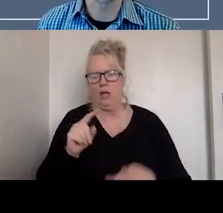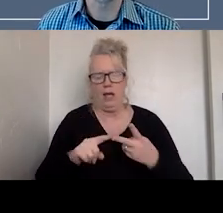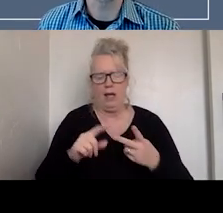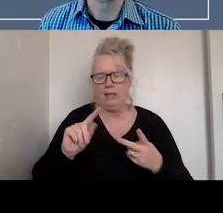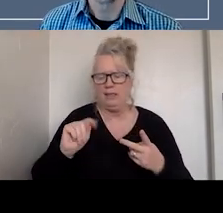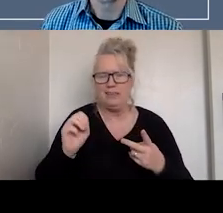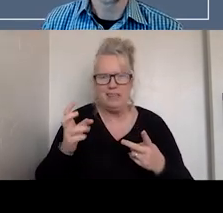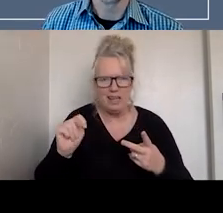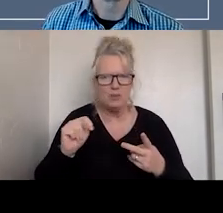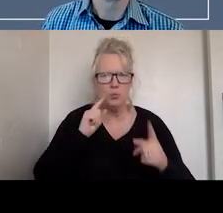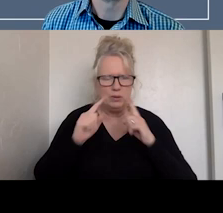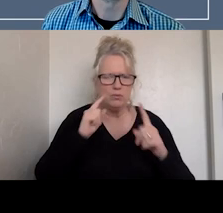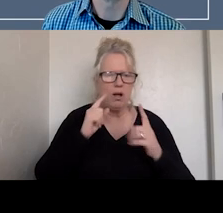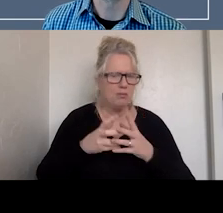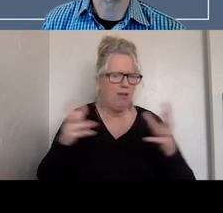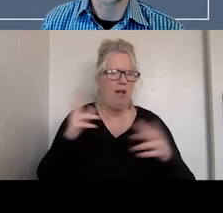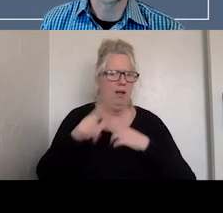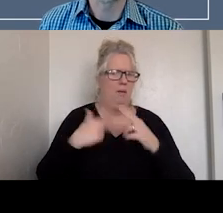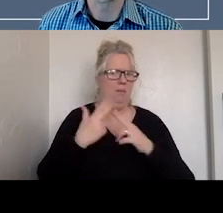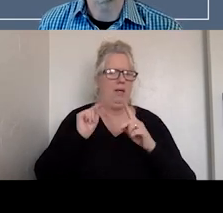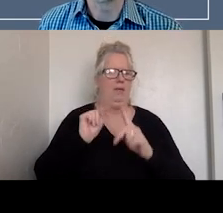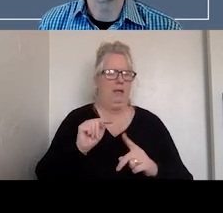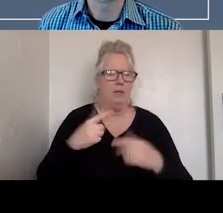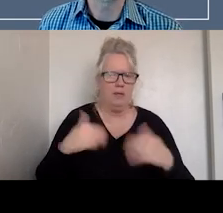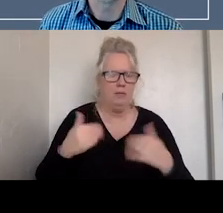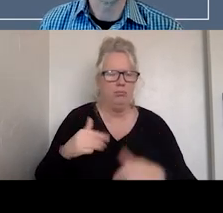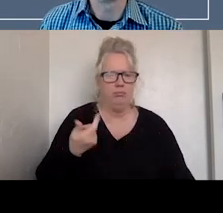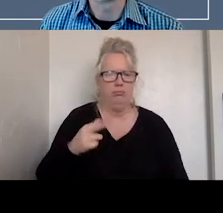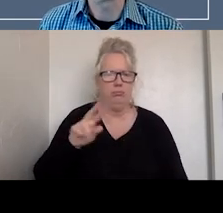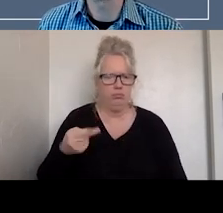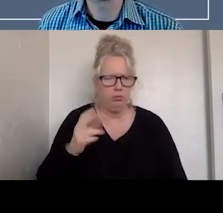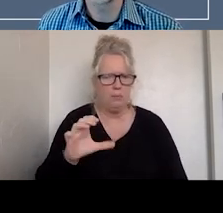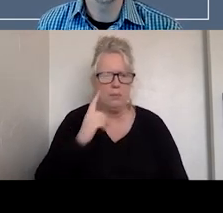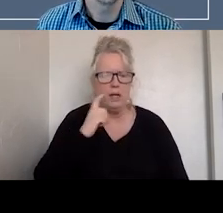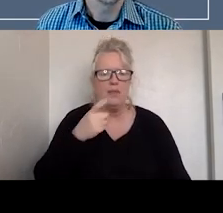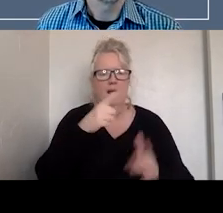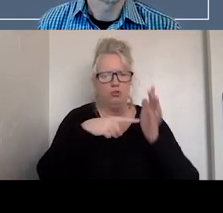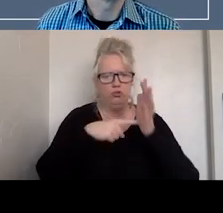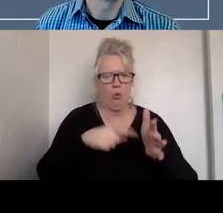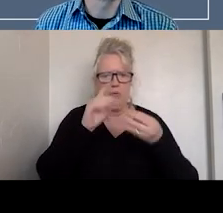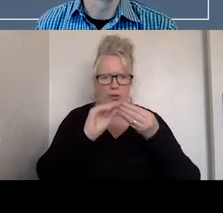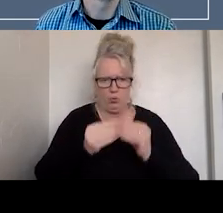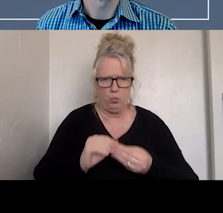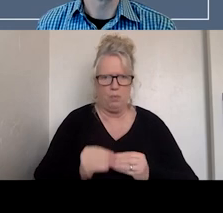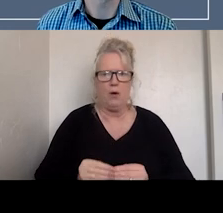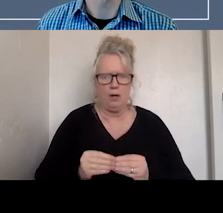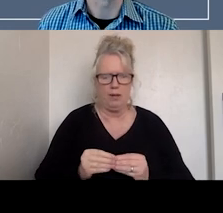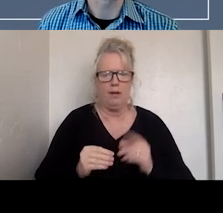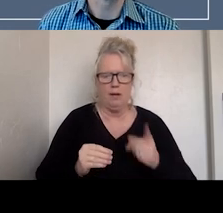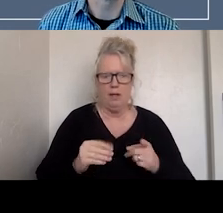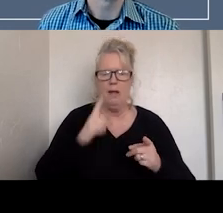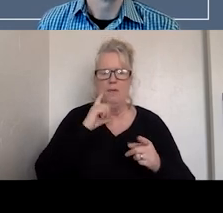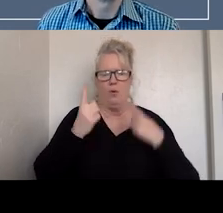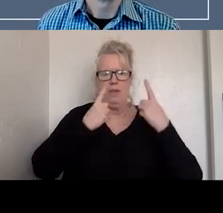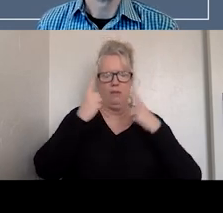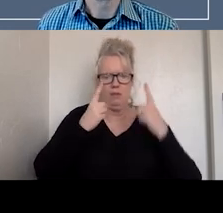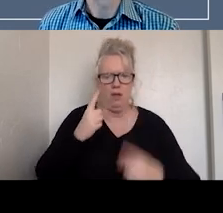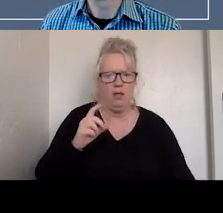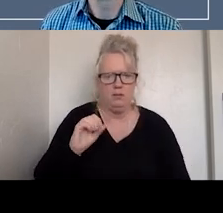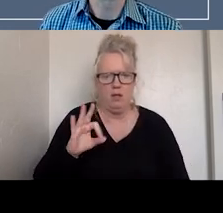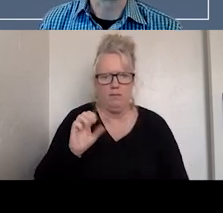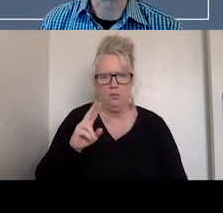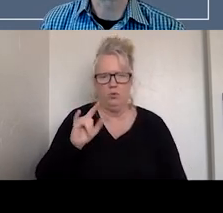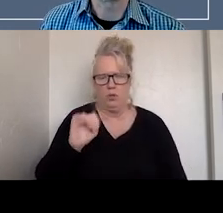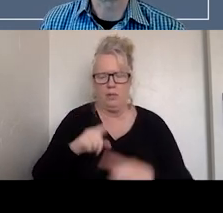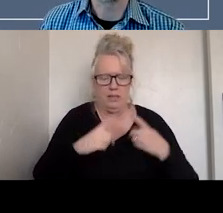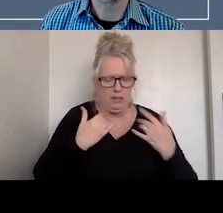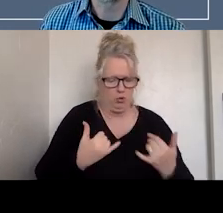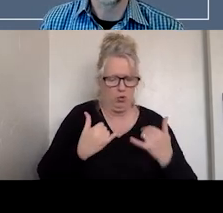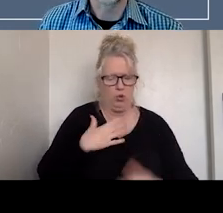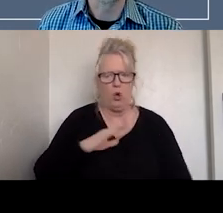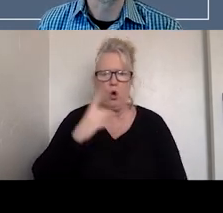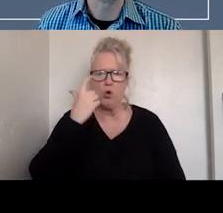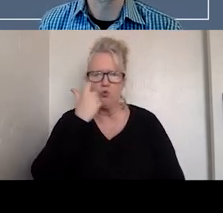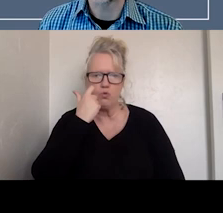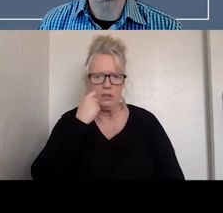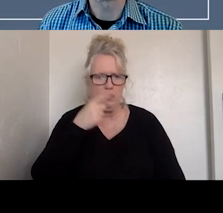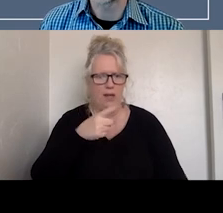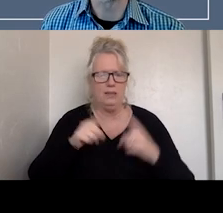THIS, BUT THIS JUST GRAPHICALLY SHOWS IN NUMBER. THOUGHTS OF SUICIDE ARE ELEVATED IN CHAT AND TEXT